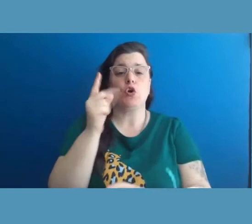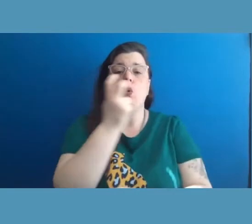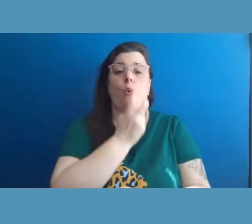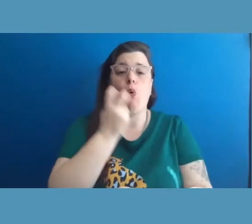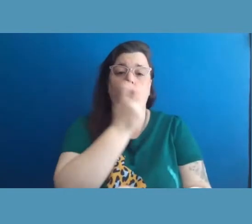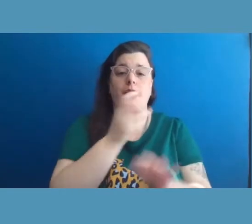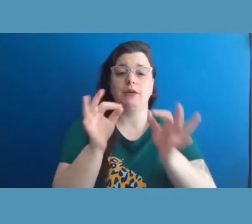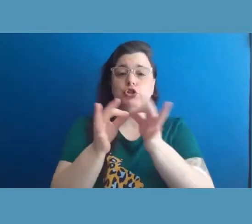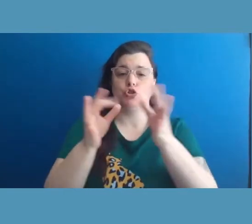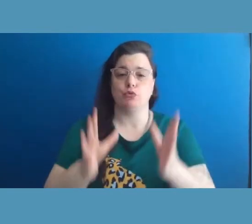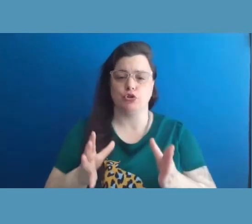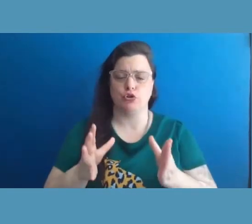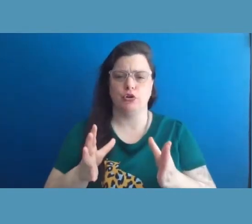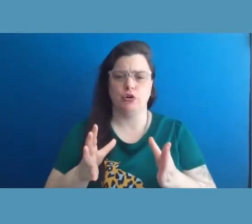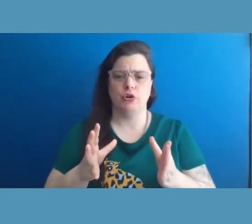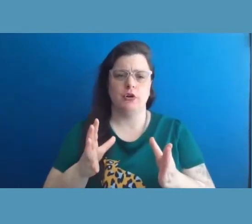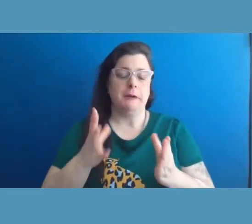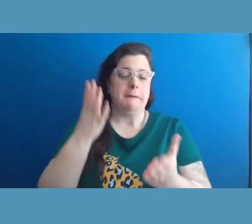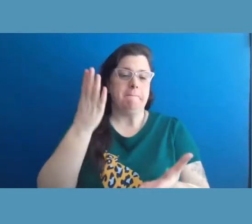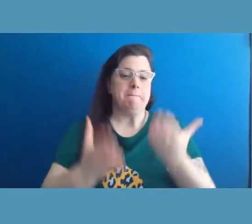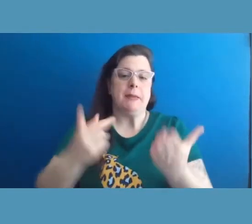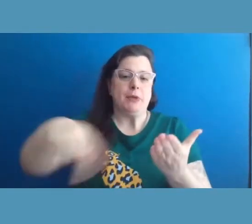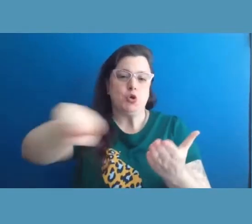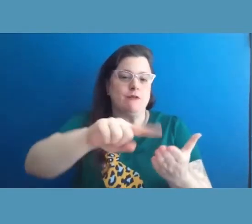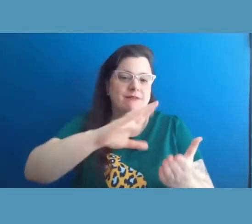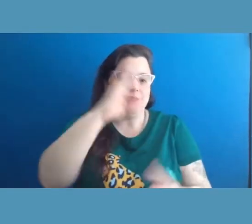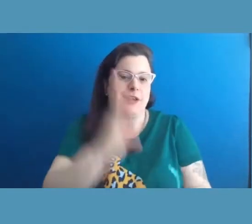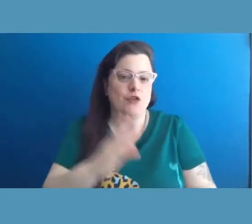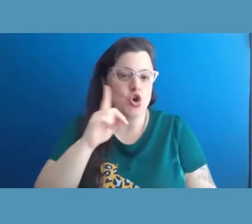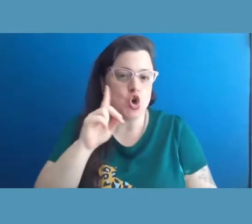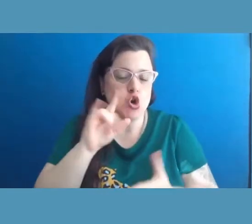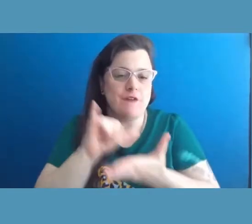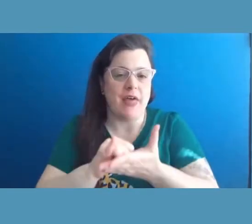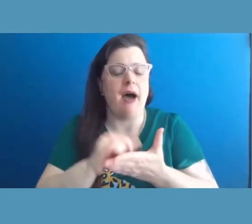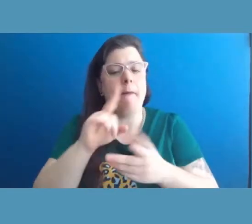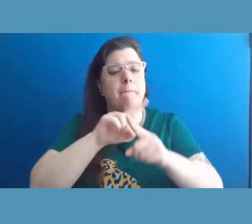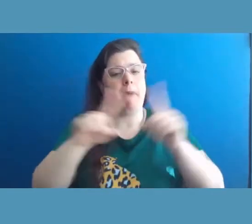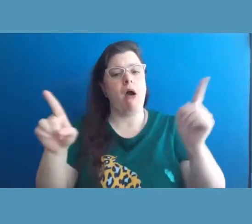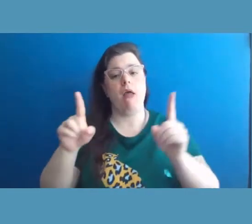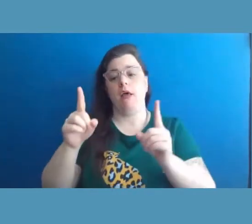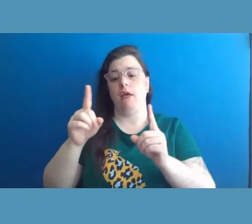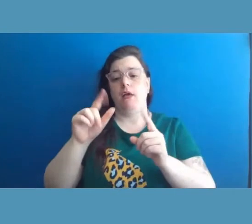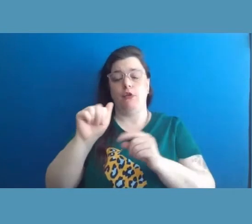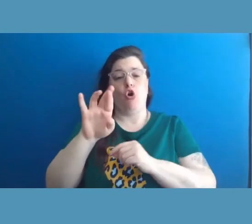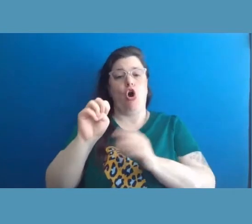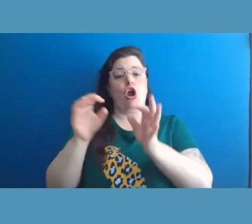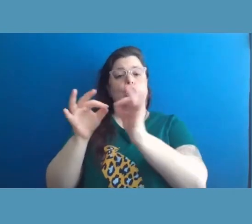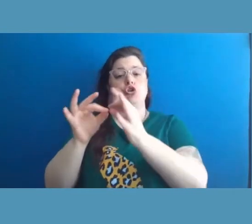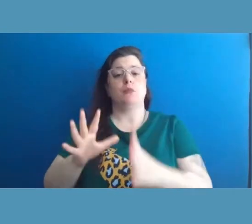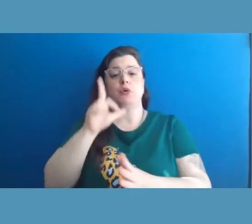their needs are if they ask for an oral interpreter, for example, maybe you have never heard that term.